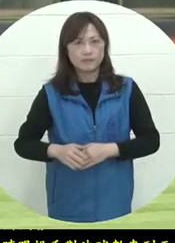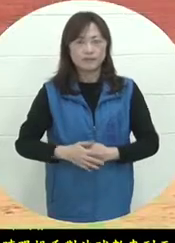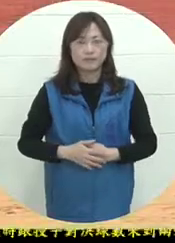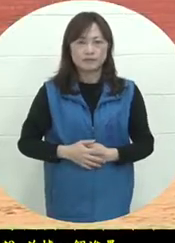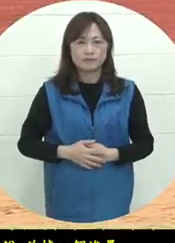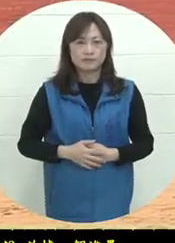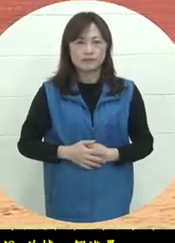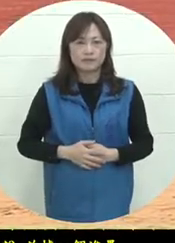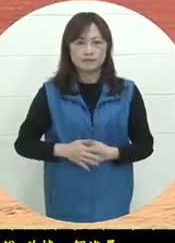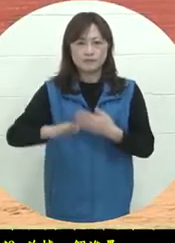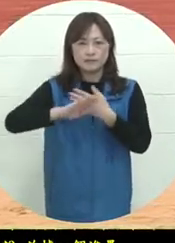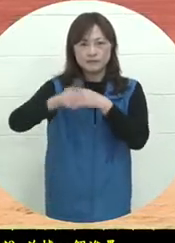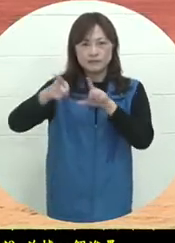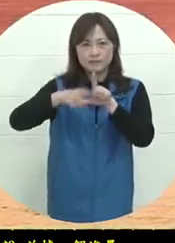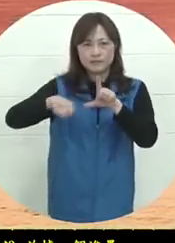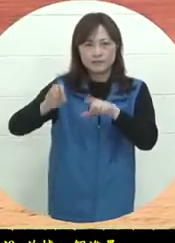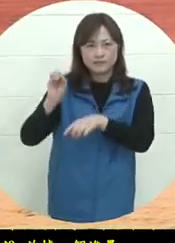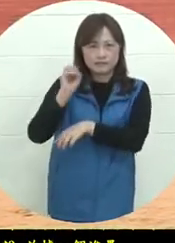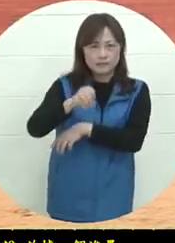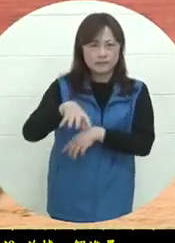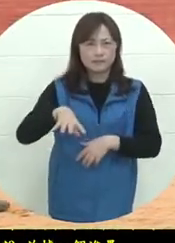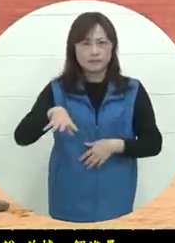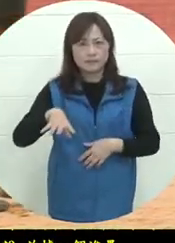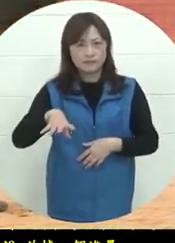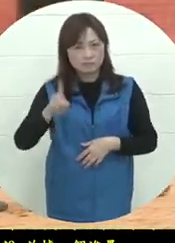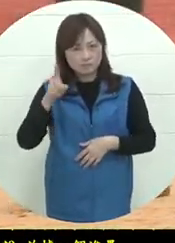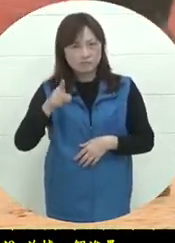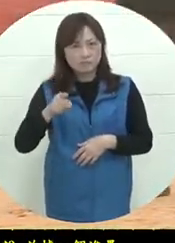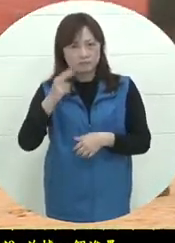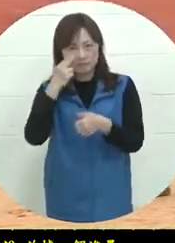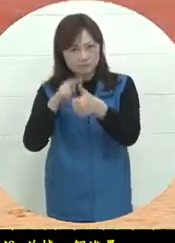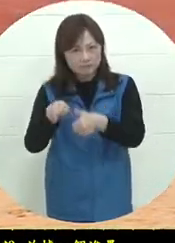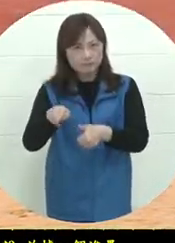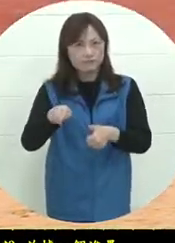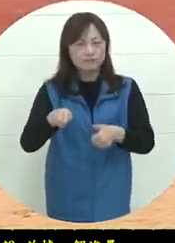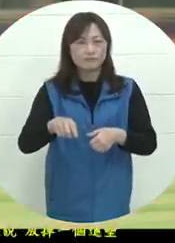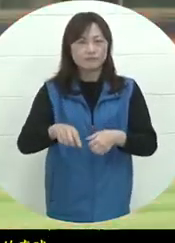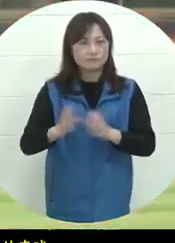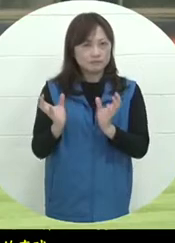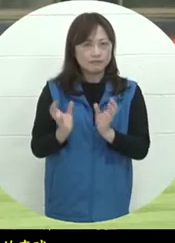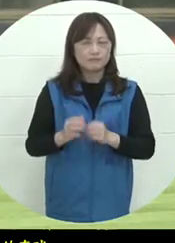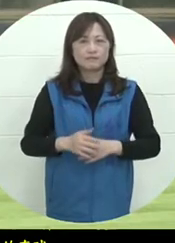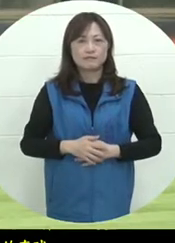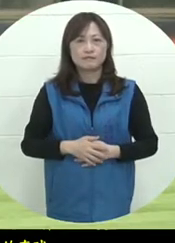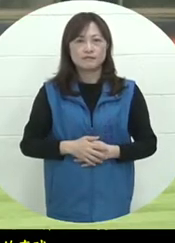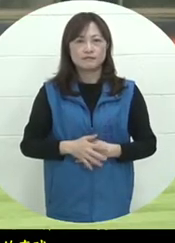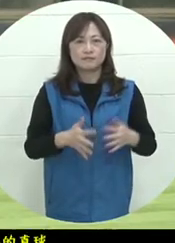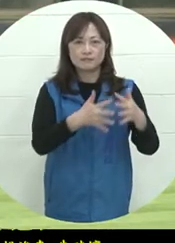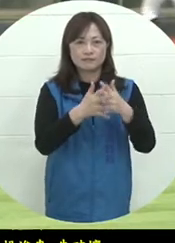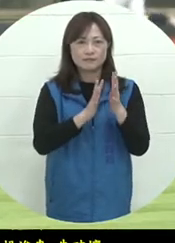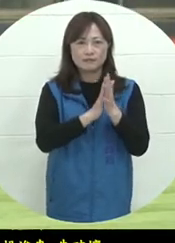outside corner ball was thrown in and was destroyed first. However, what should be noted about this ball is that the runner of the American team